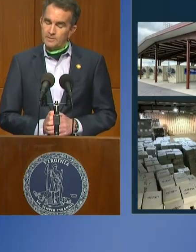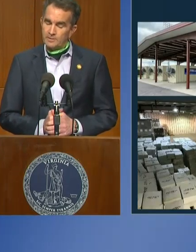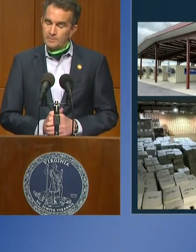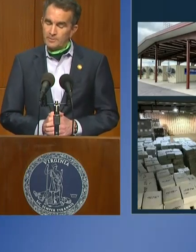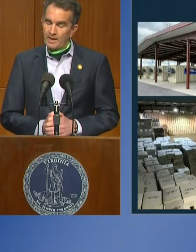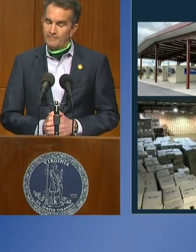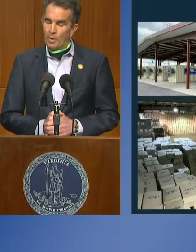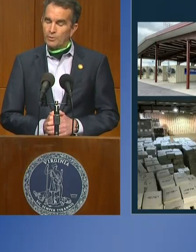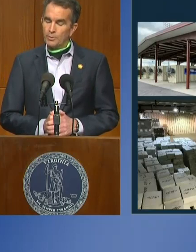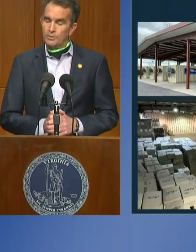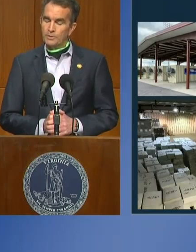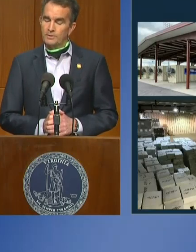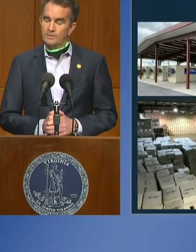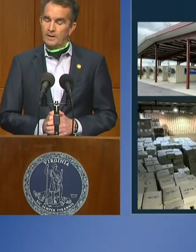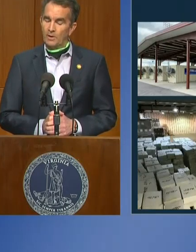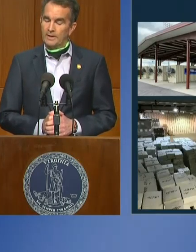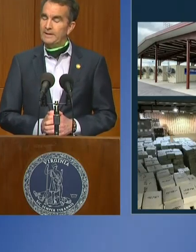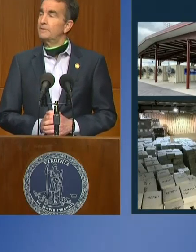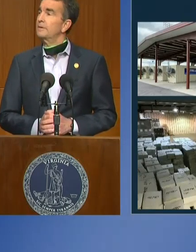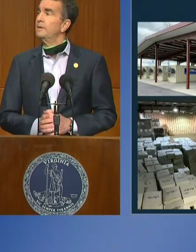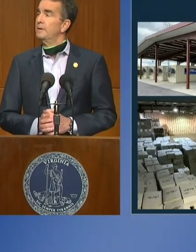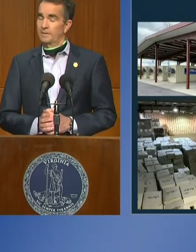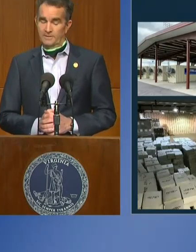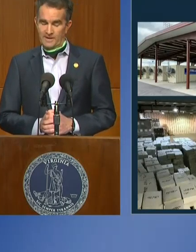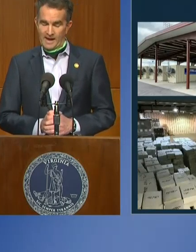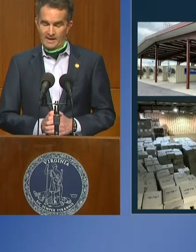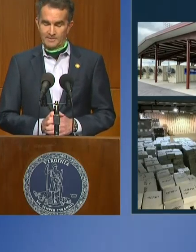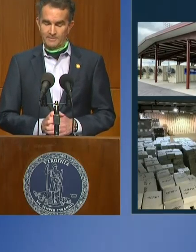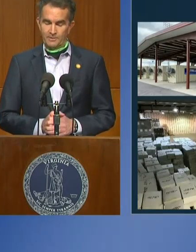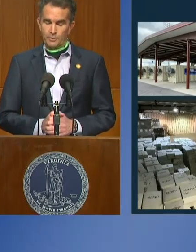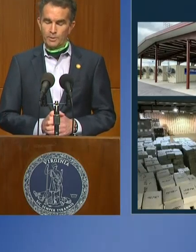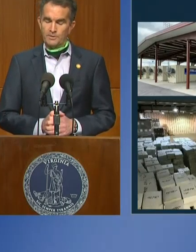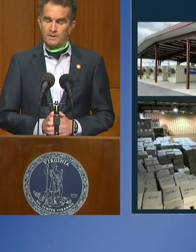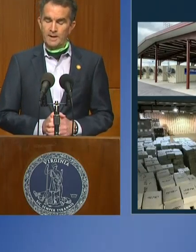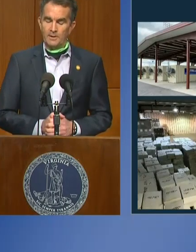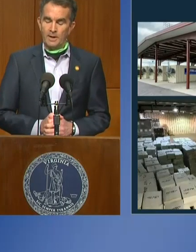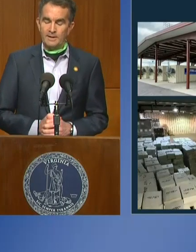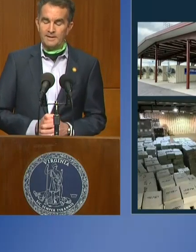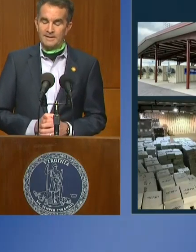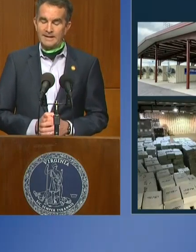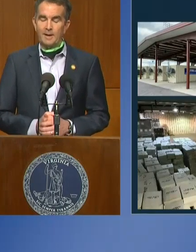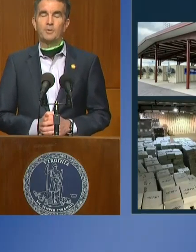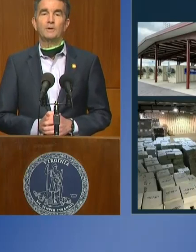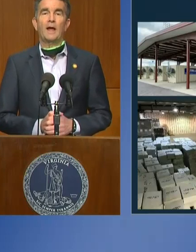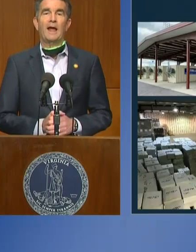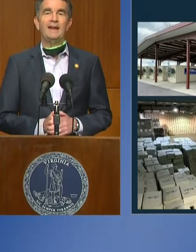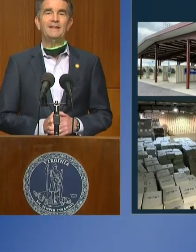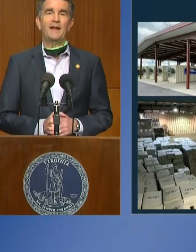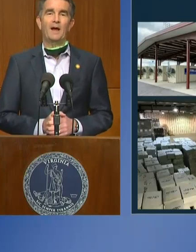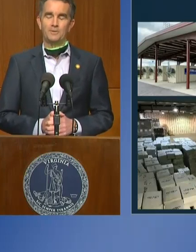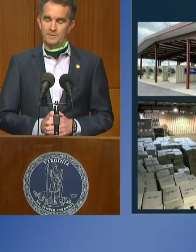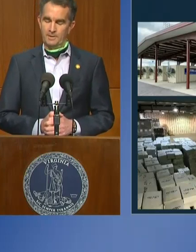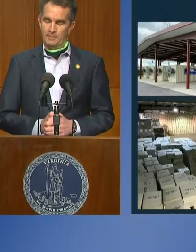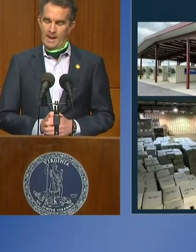SYSTEMS FROM PATEL. THESE SYSTEMS HAVE MULTIPLE UNITS